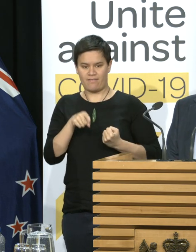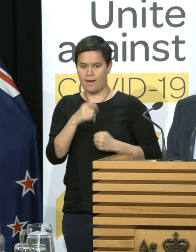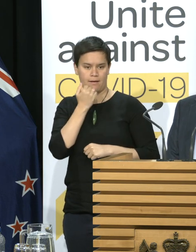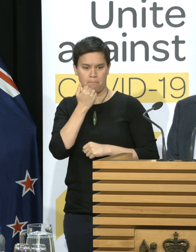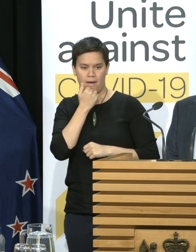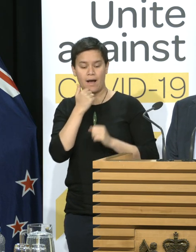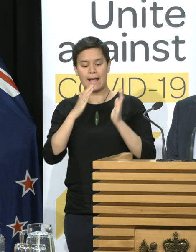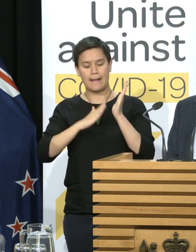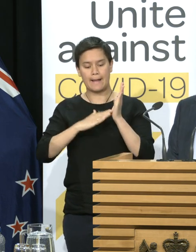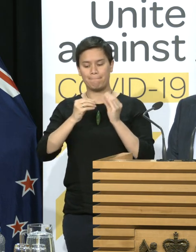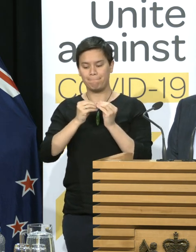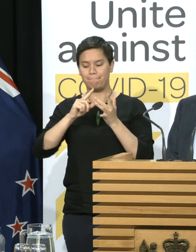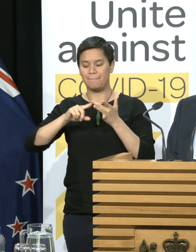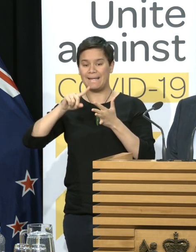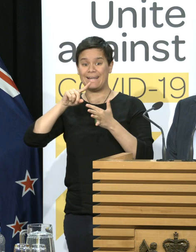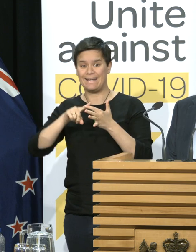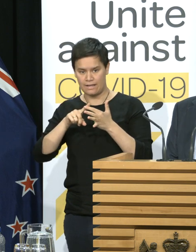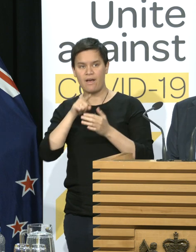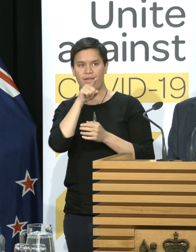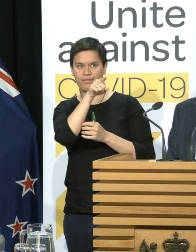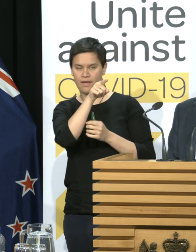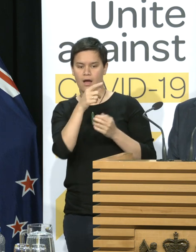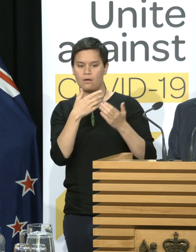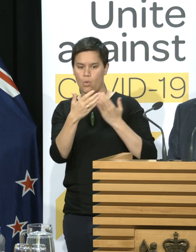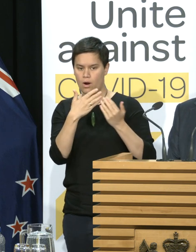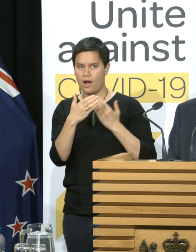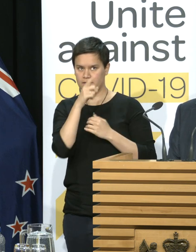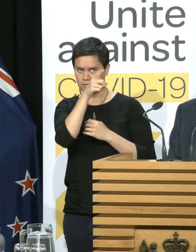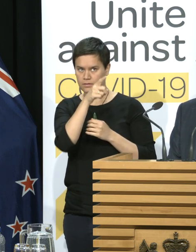And those are on medical or compassionate grounds usually. Diplomats?